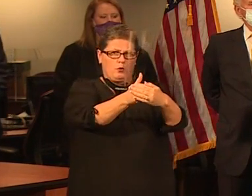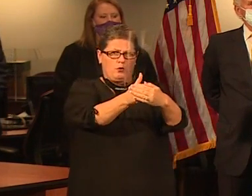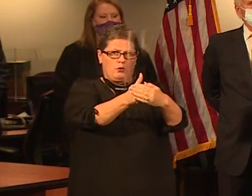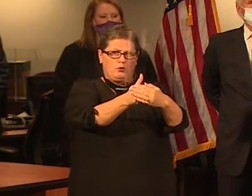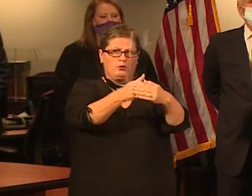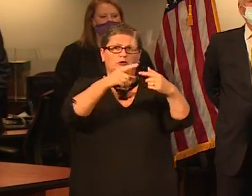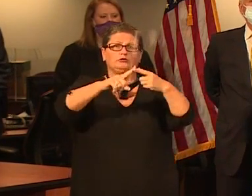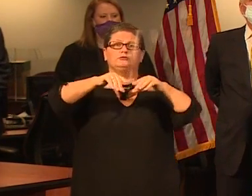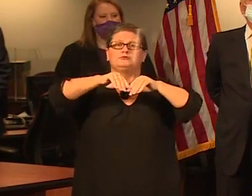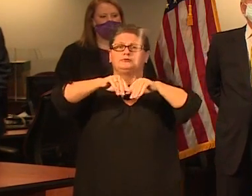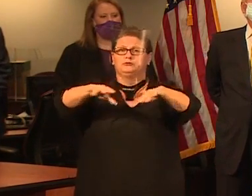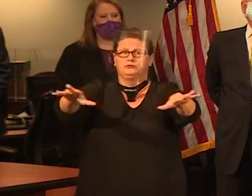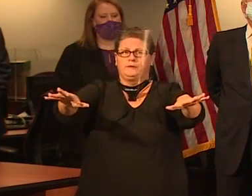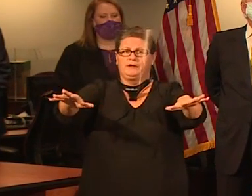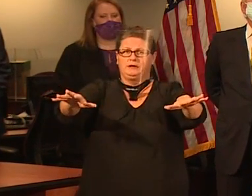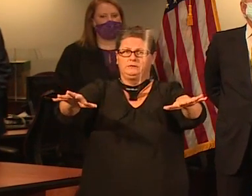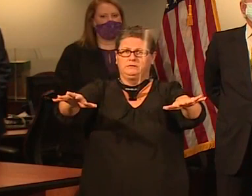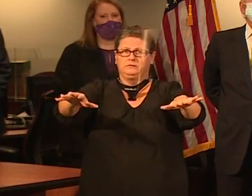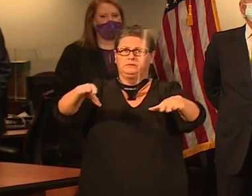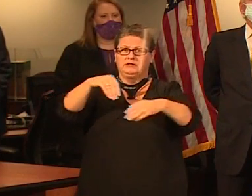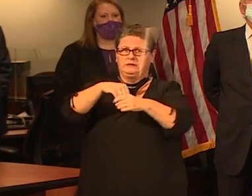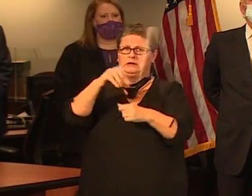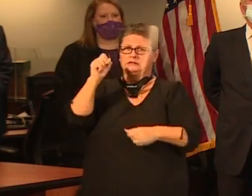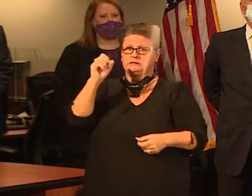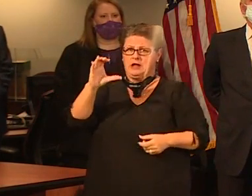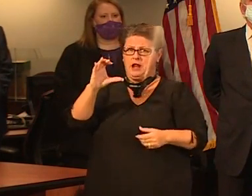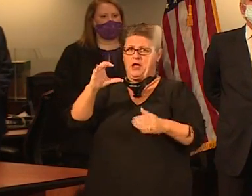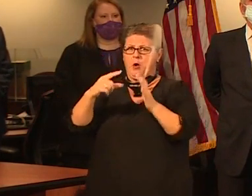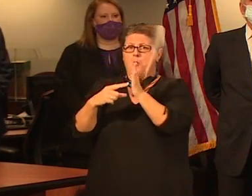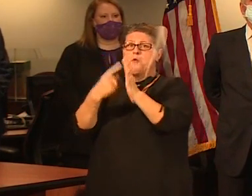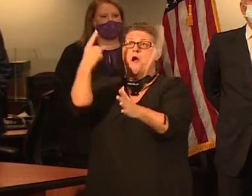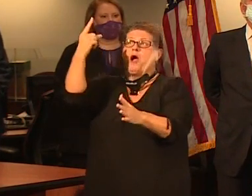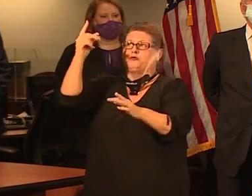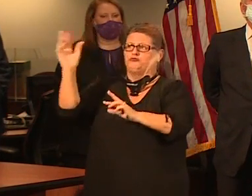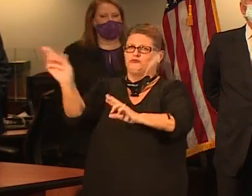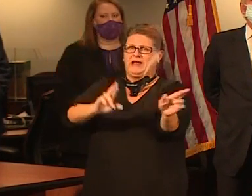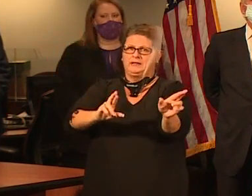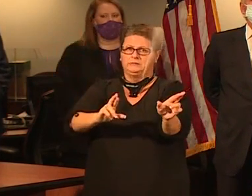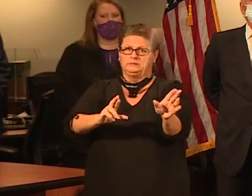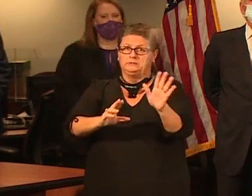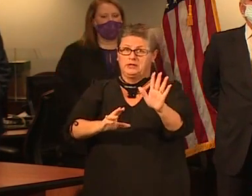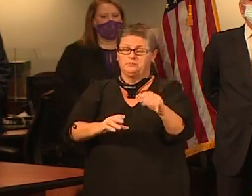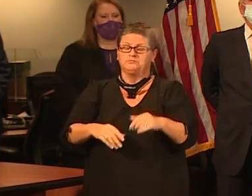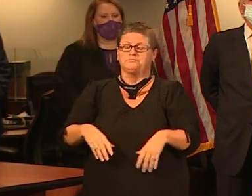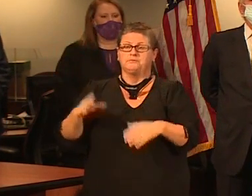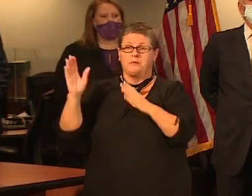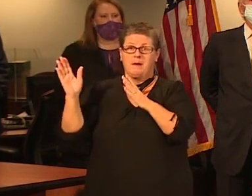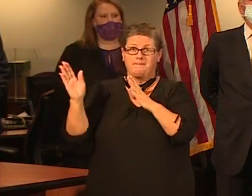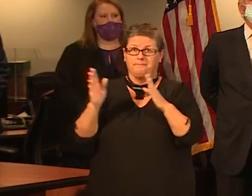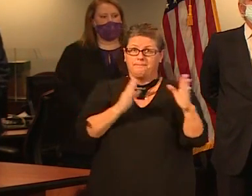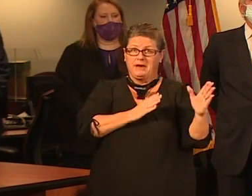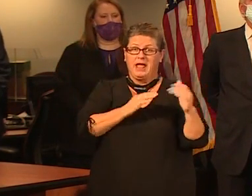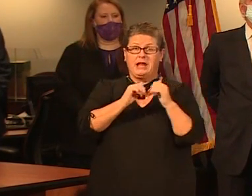DHAC AND OUR PARTNERS ARE WORKING CLOSELY TO DEVELOP A PLAN FOR SCRIPTING A VACCINE WITHIN OUR STATE ONCE ONE BECOMES AVAILABLE.